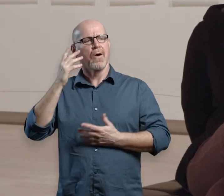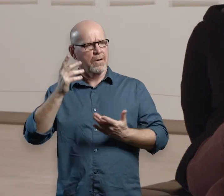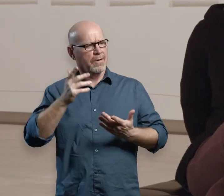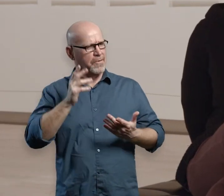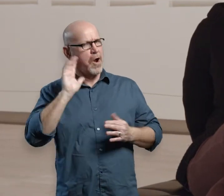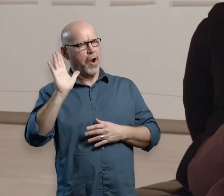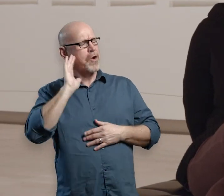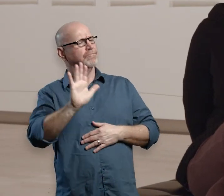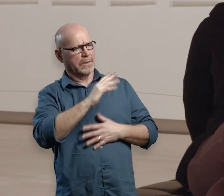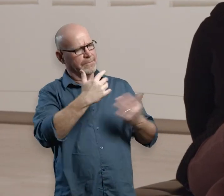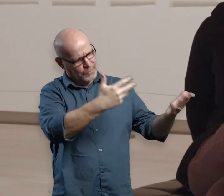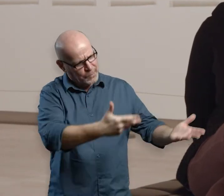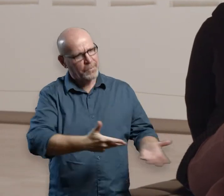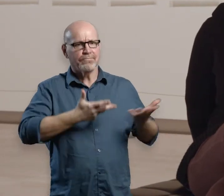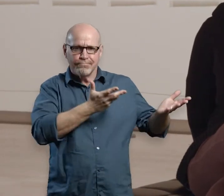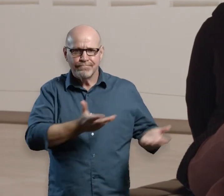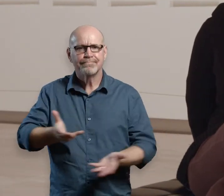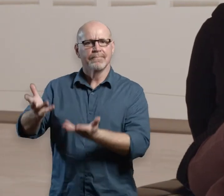She is wearing burgundy pants and a black sweater.